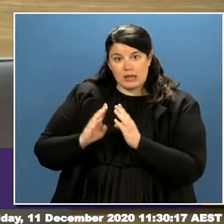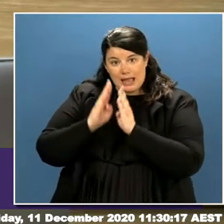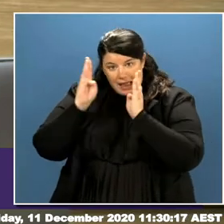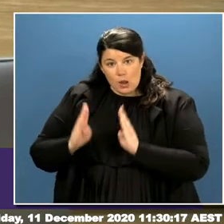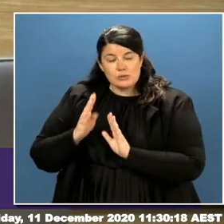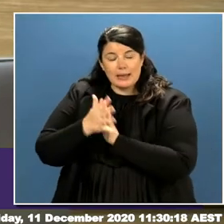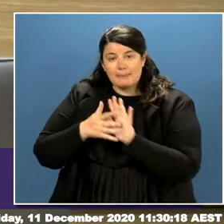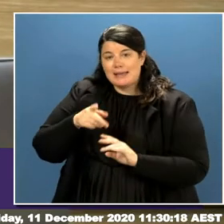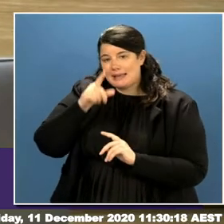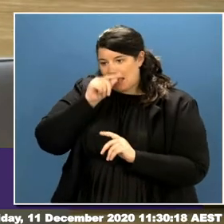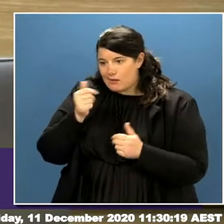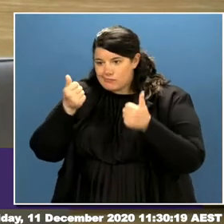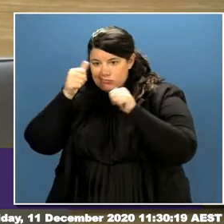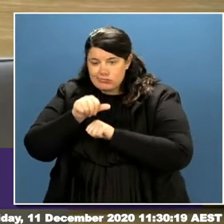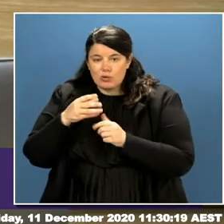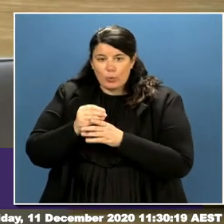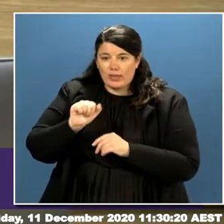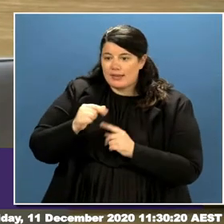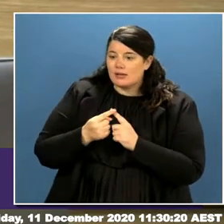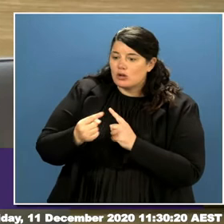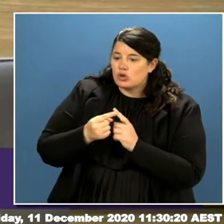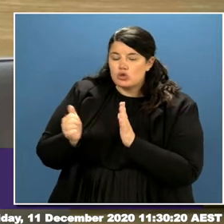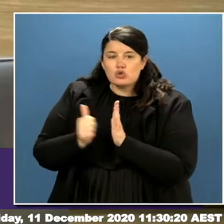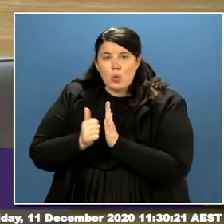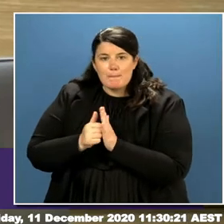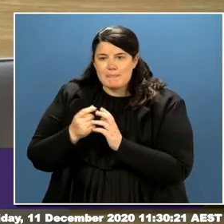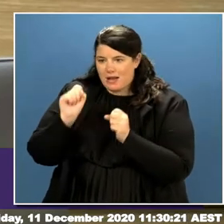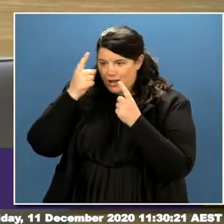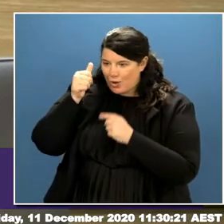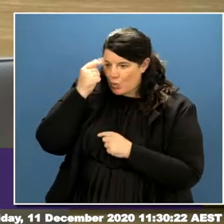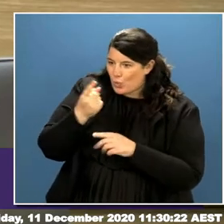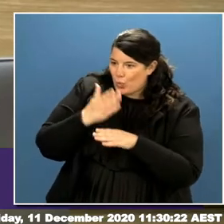become familiar with his local stores and their employees,